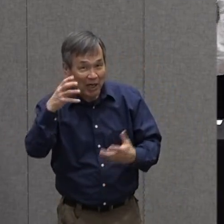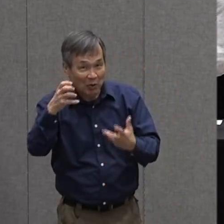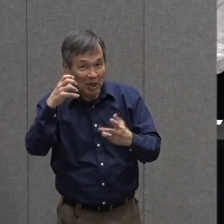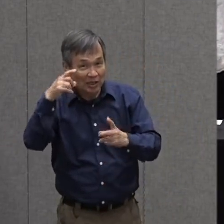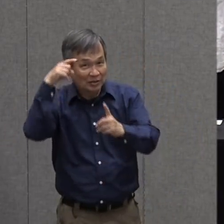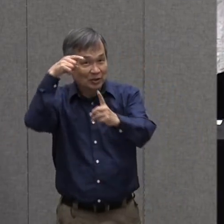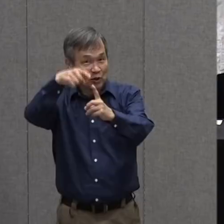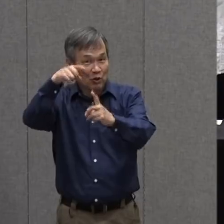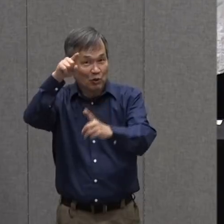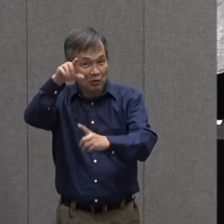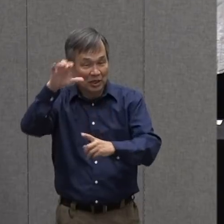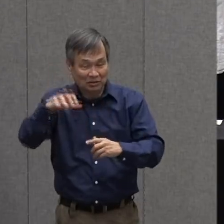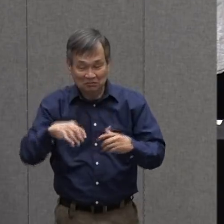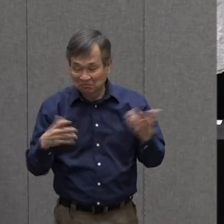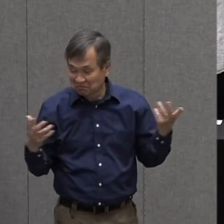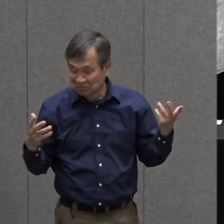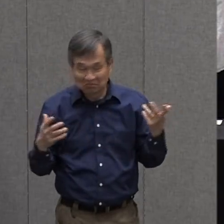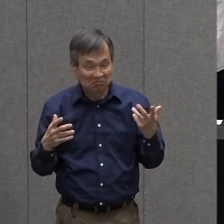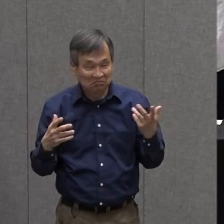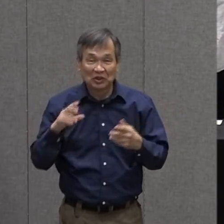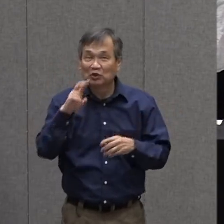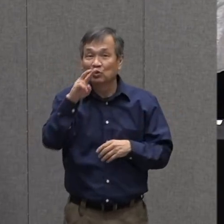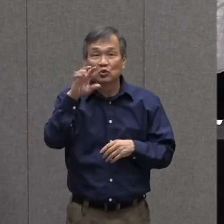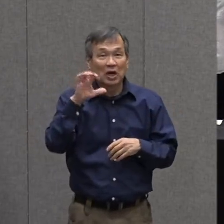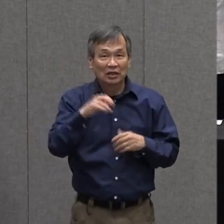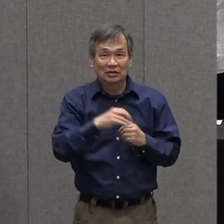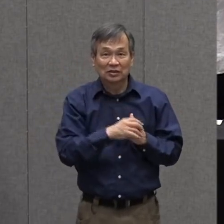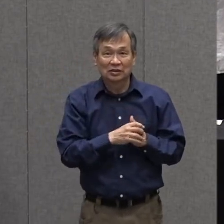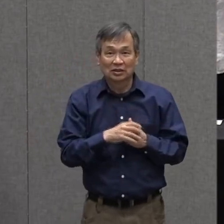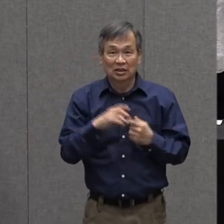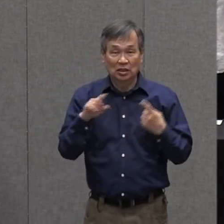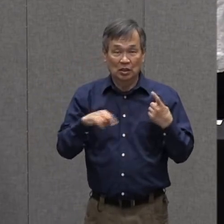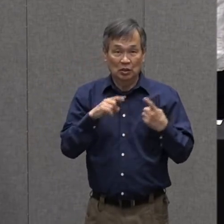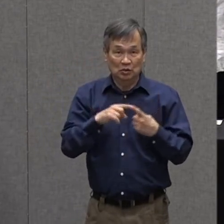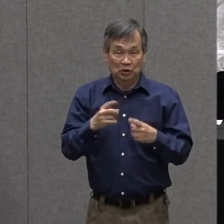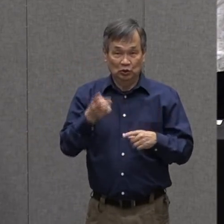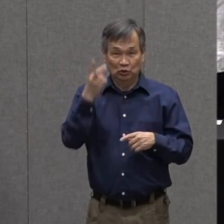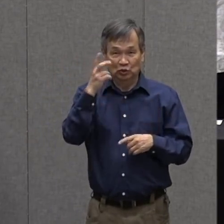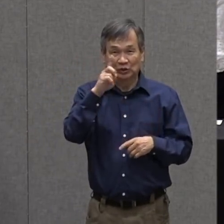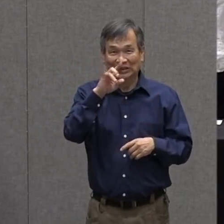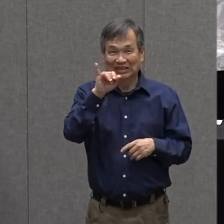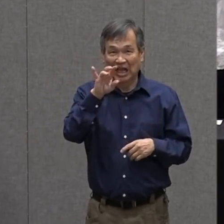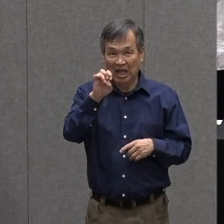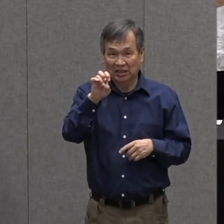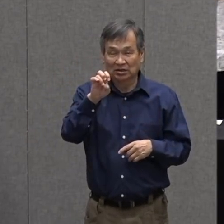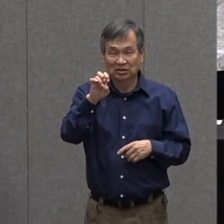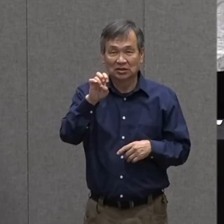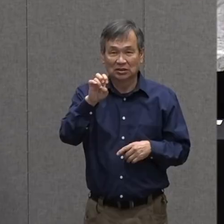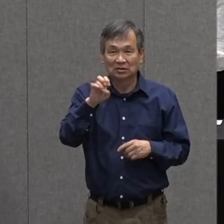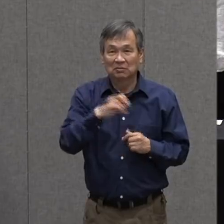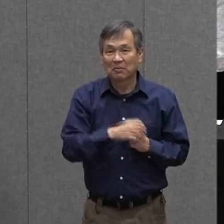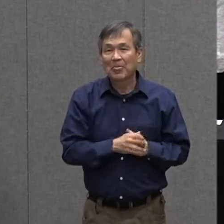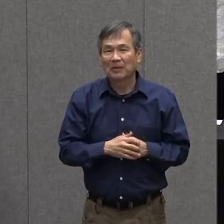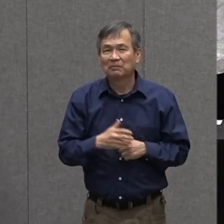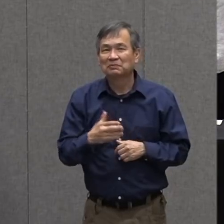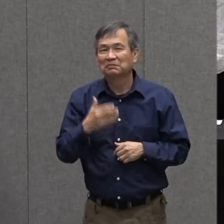You could also play to 200. And when you're using two dice, that's gonna make a difference